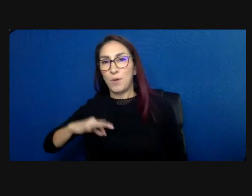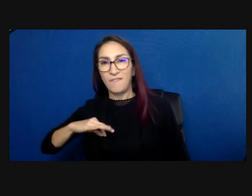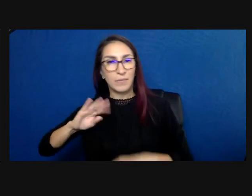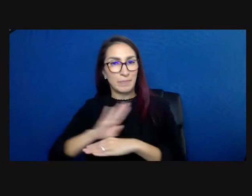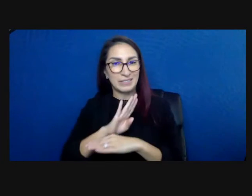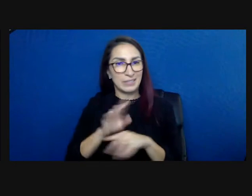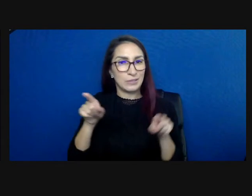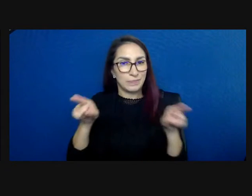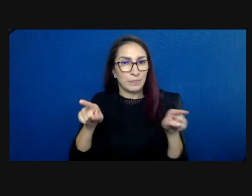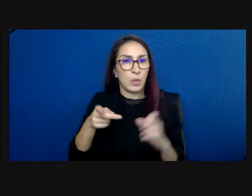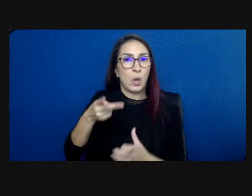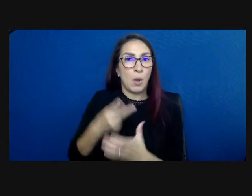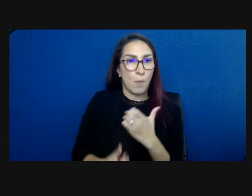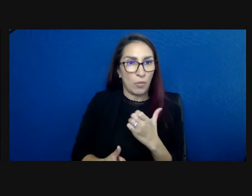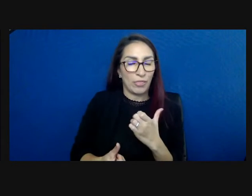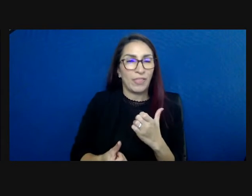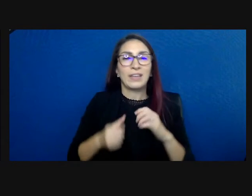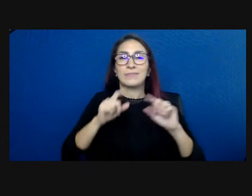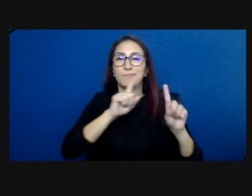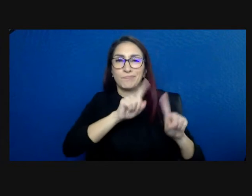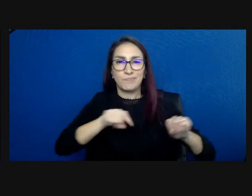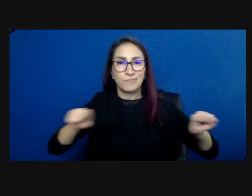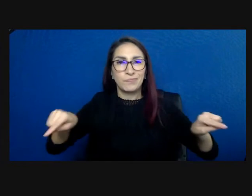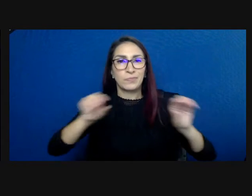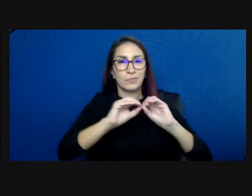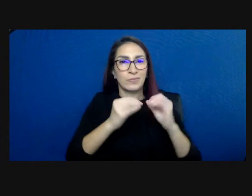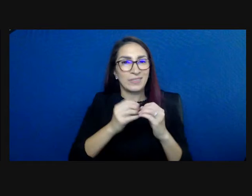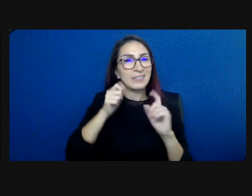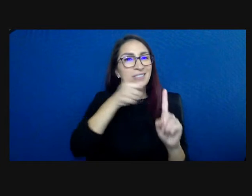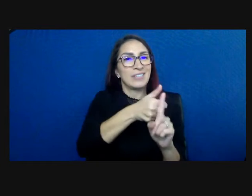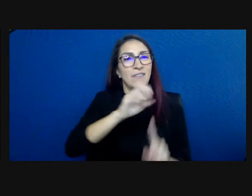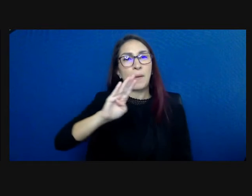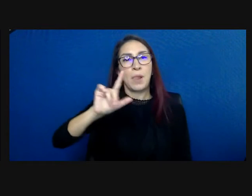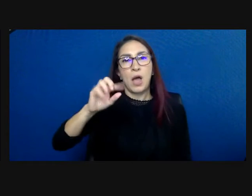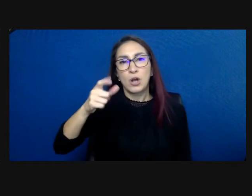He is a blogger, a podcaster, and a public speaker.